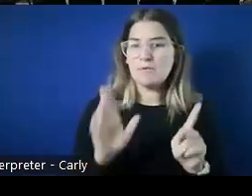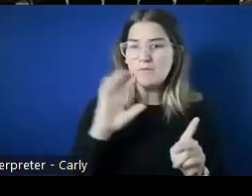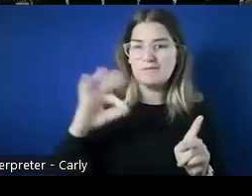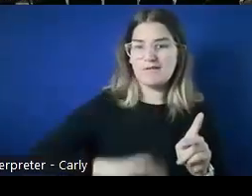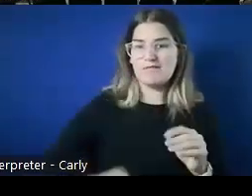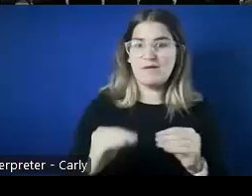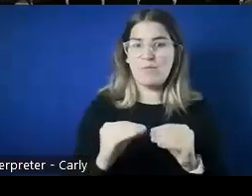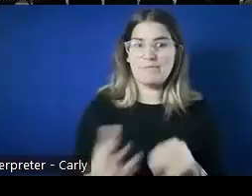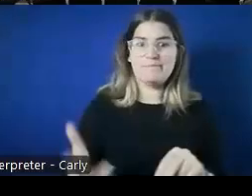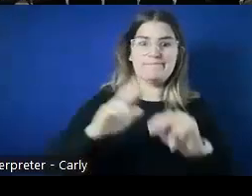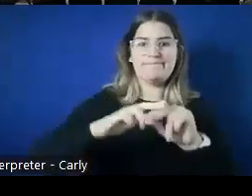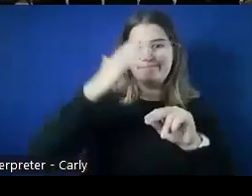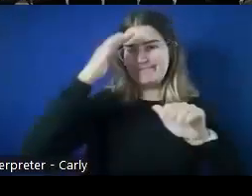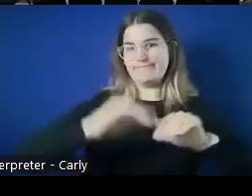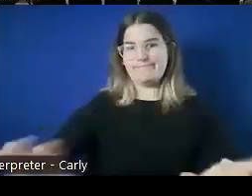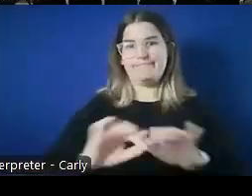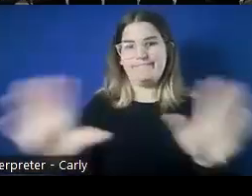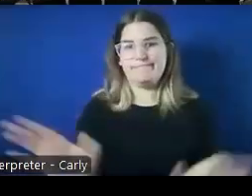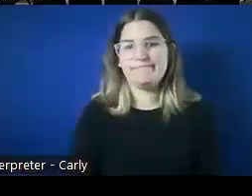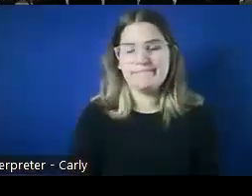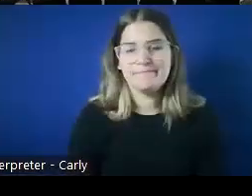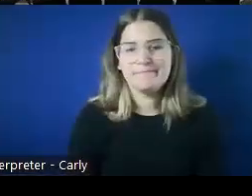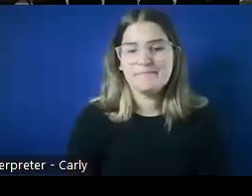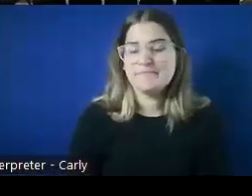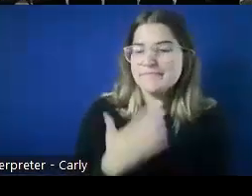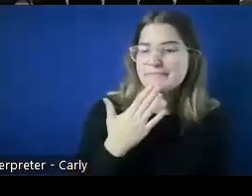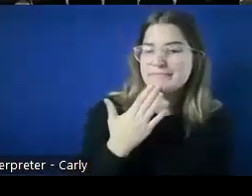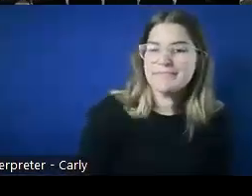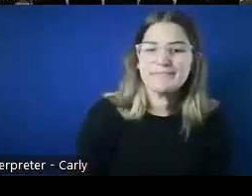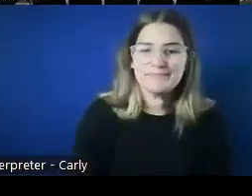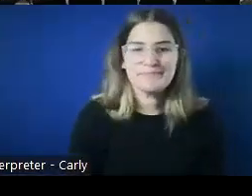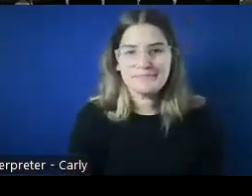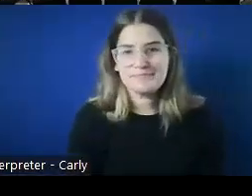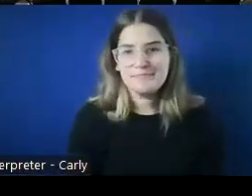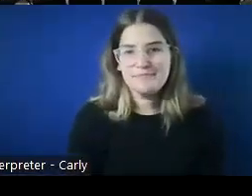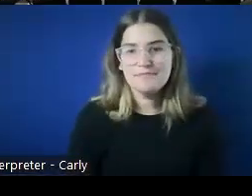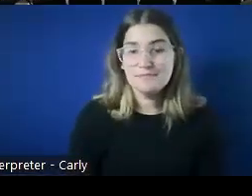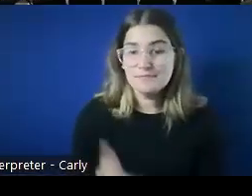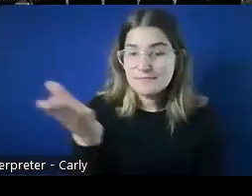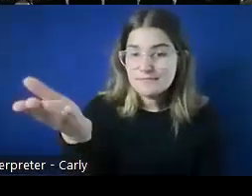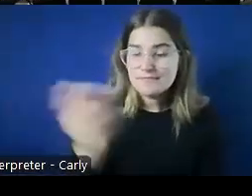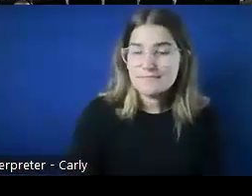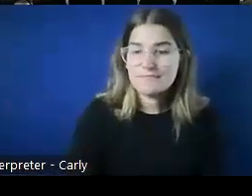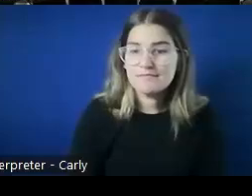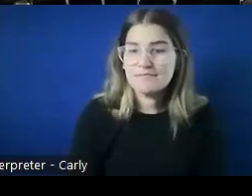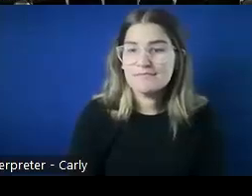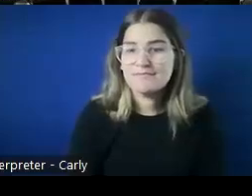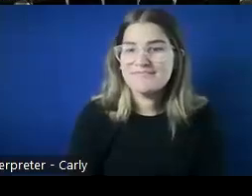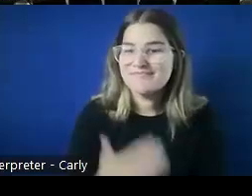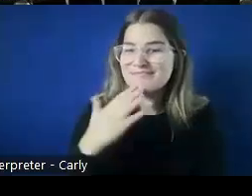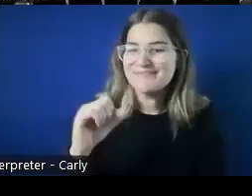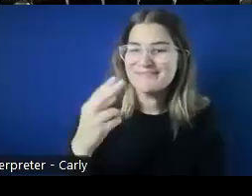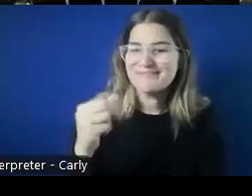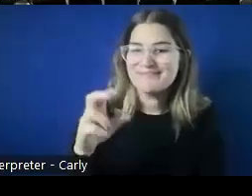awareness of our service great thank you yes let's thank you Sean I think I just want to piggyback